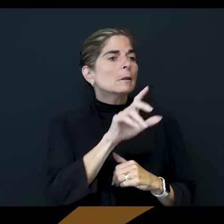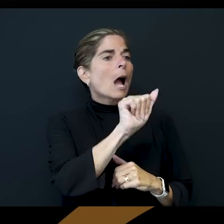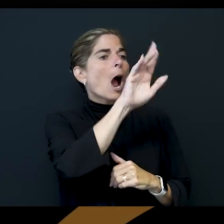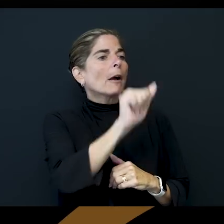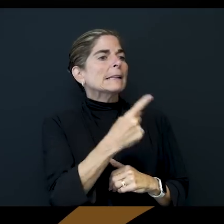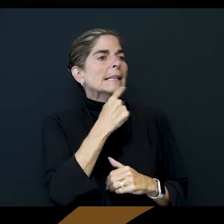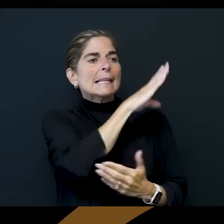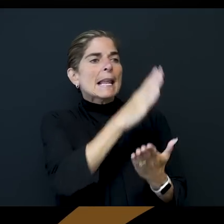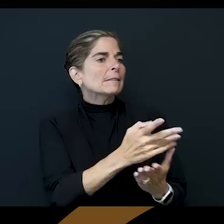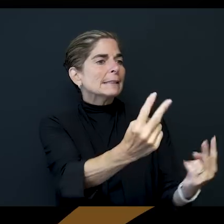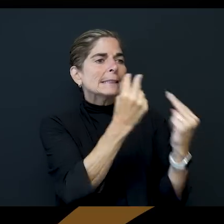And I’ve never seen people see my face.”